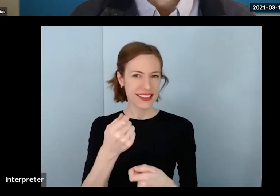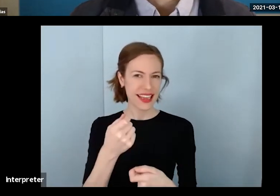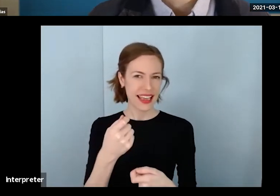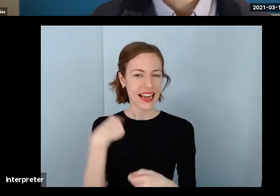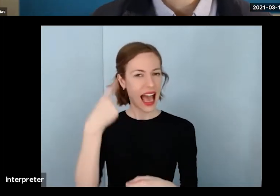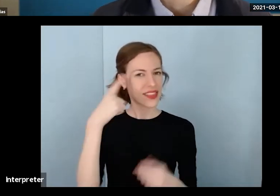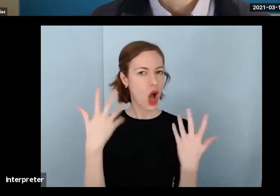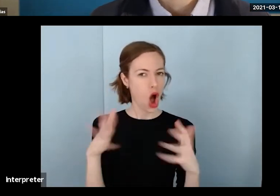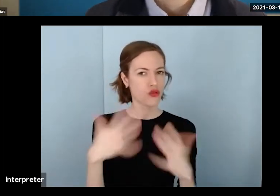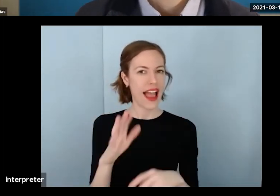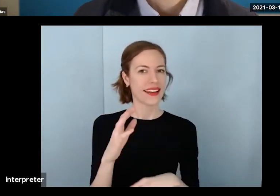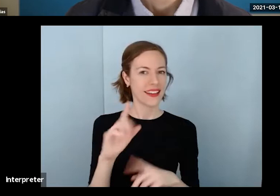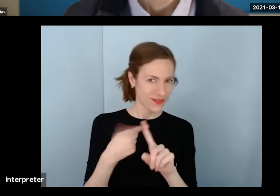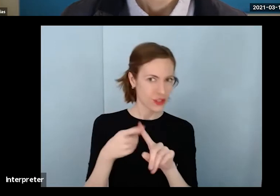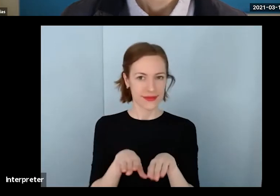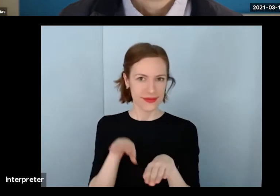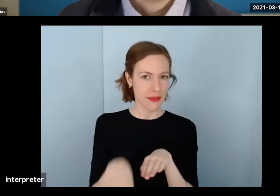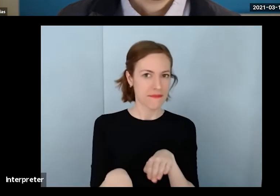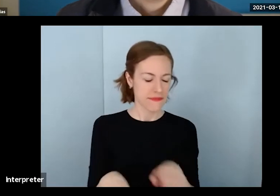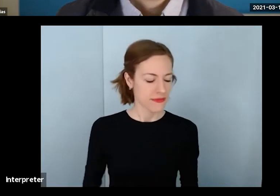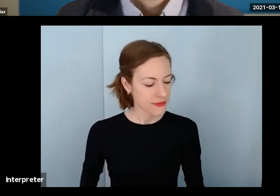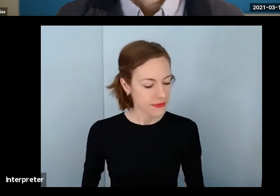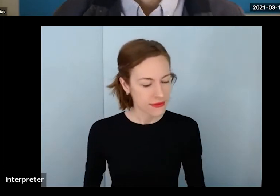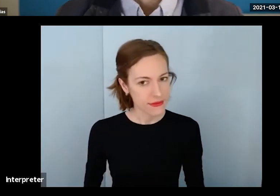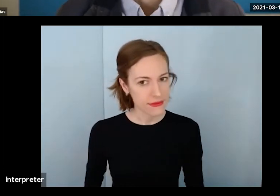So how do we create that kind of knowledge.